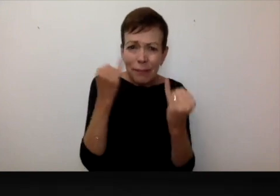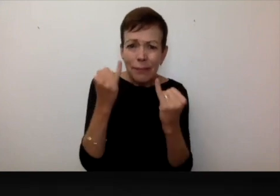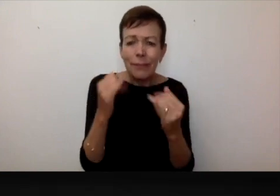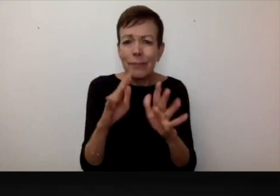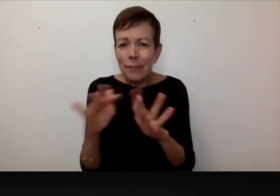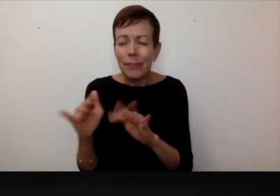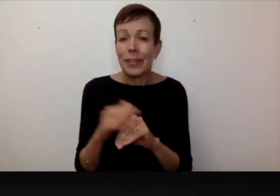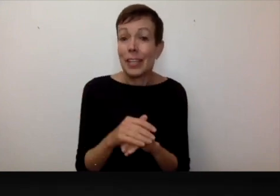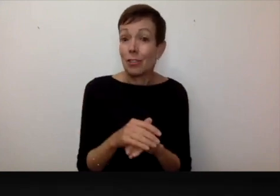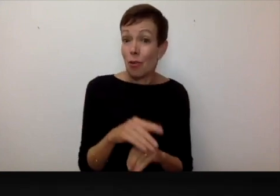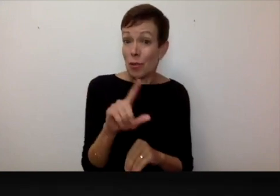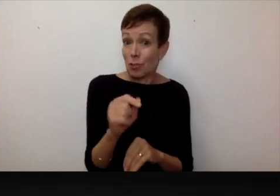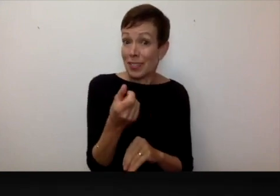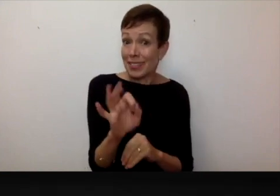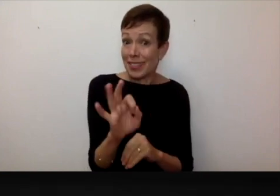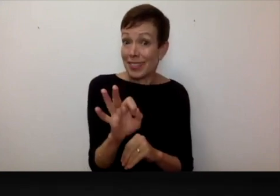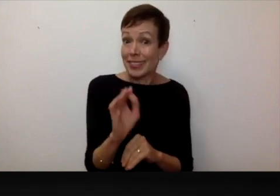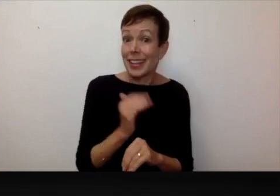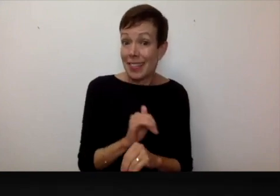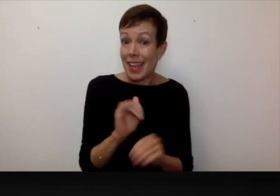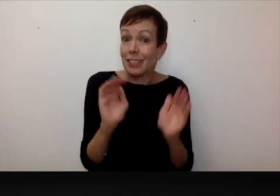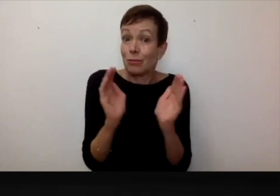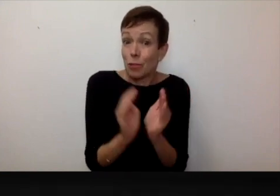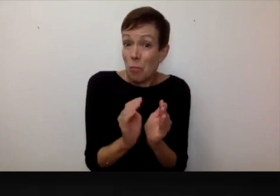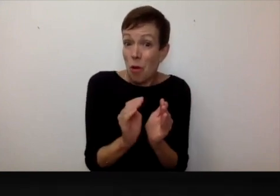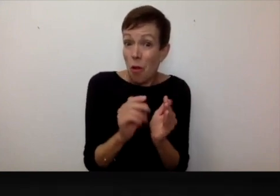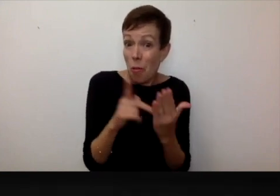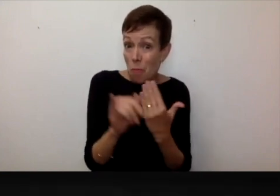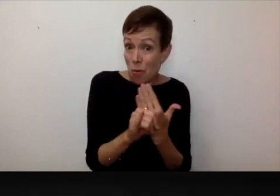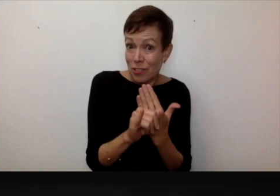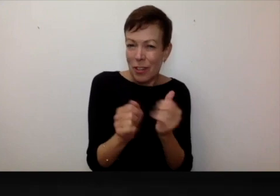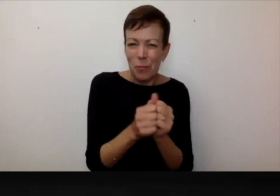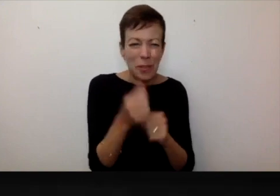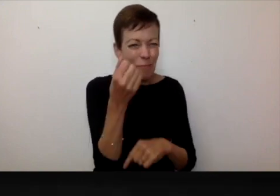radical intent was to create 10 artist